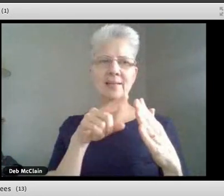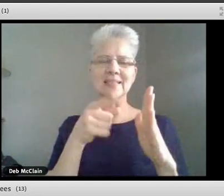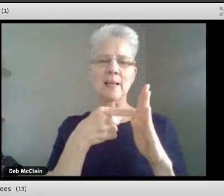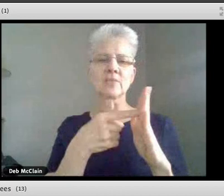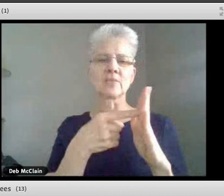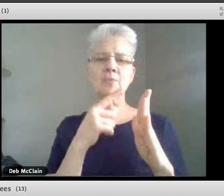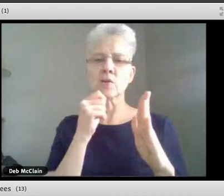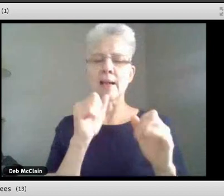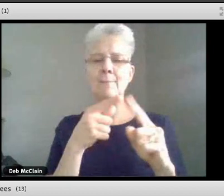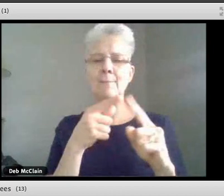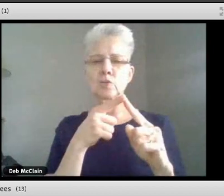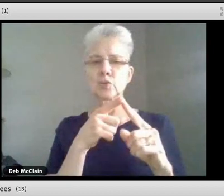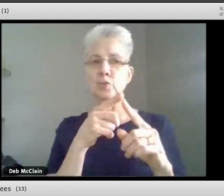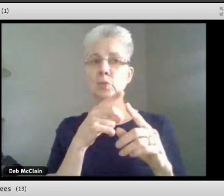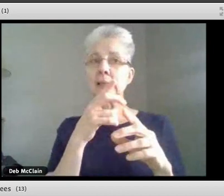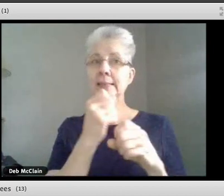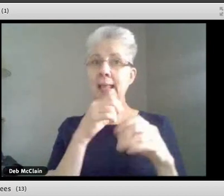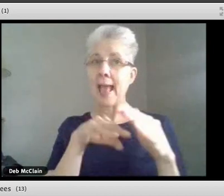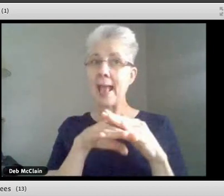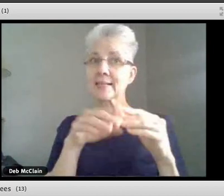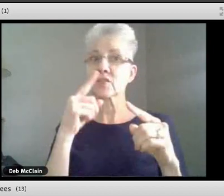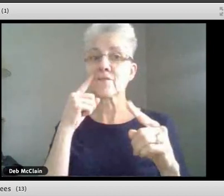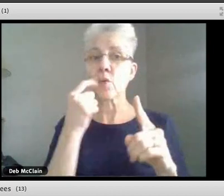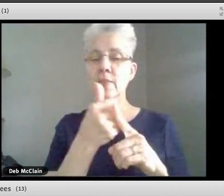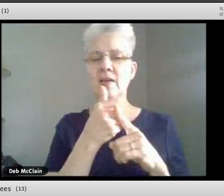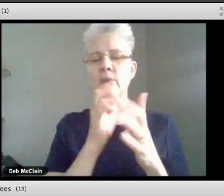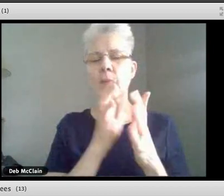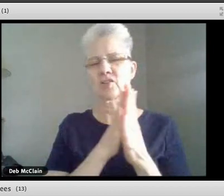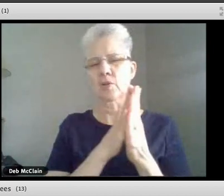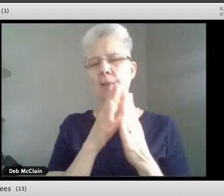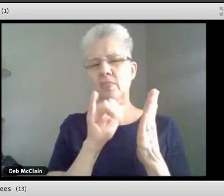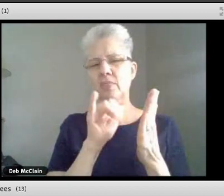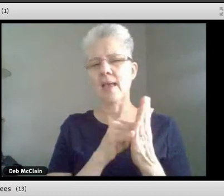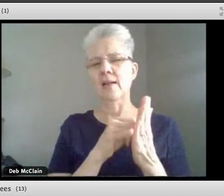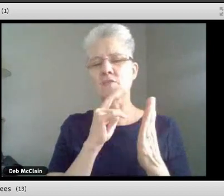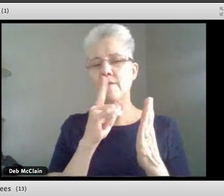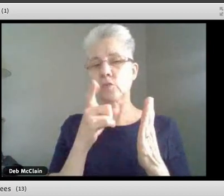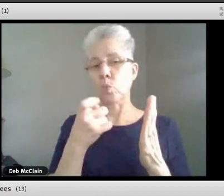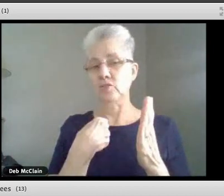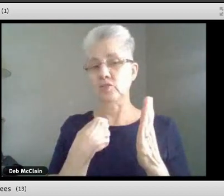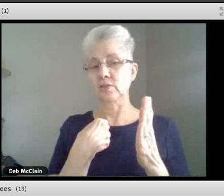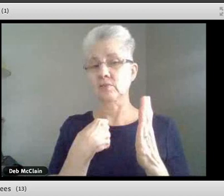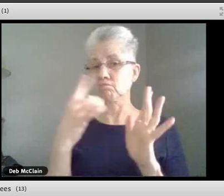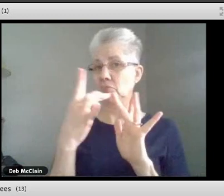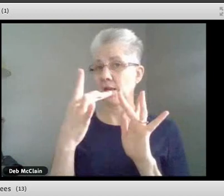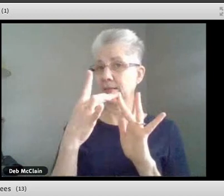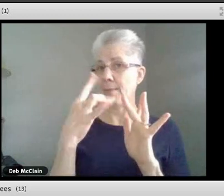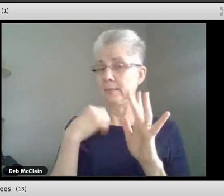and if you have any questions or you just want to connect off-line with me, please don't hesitate to contact me.